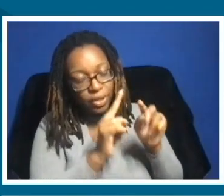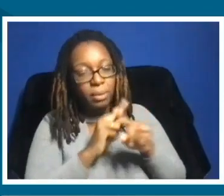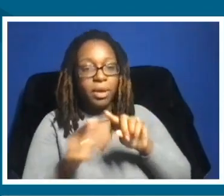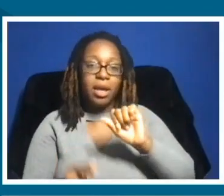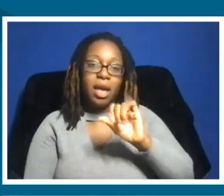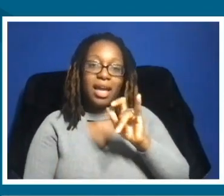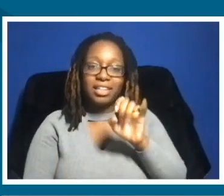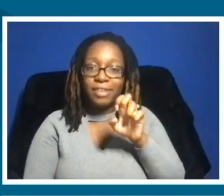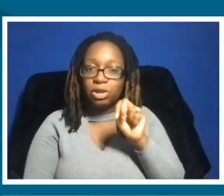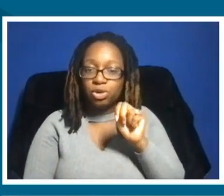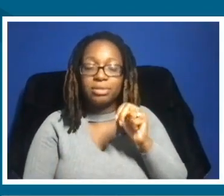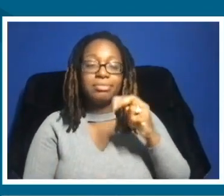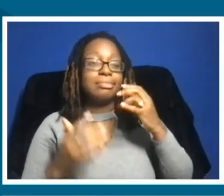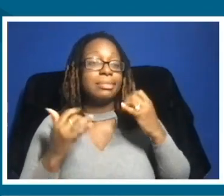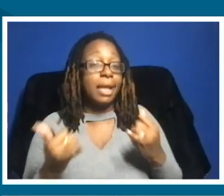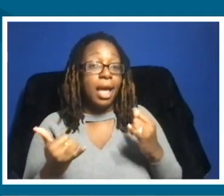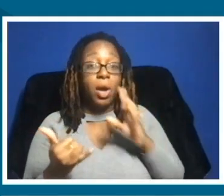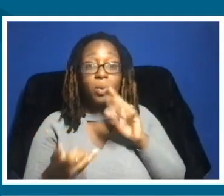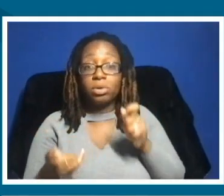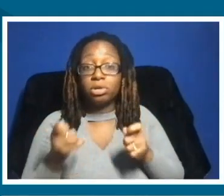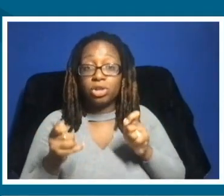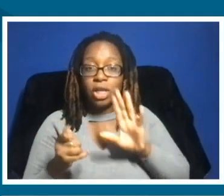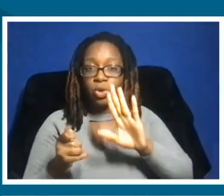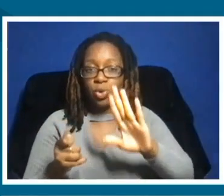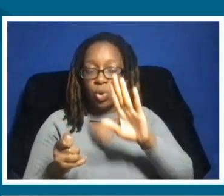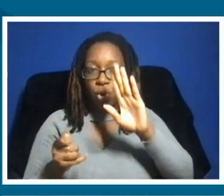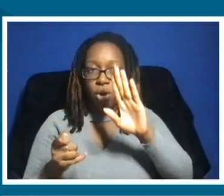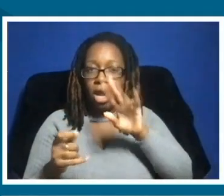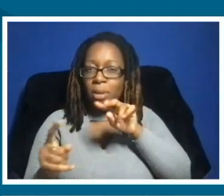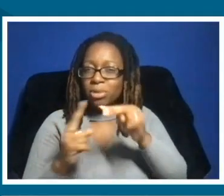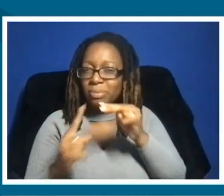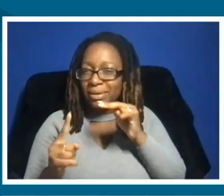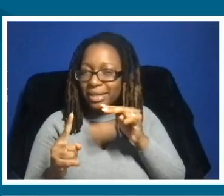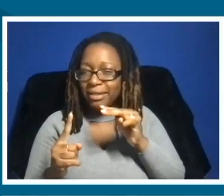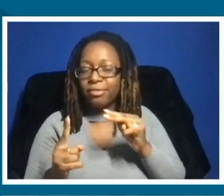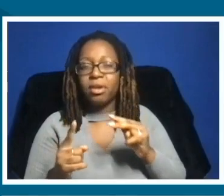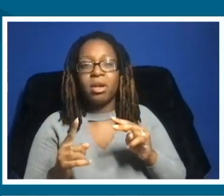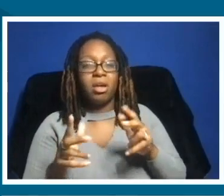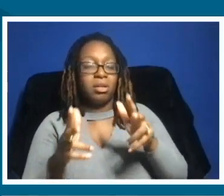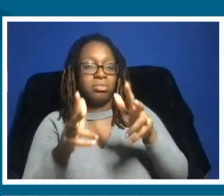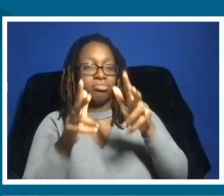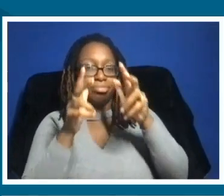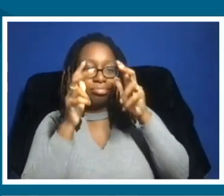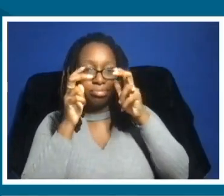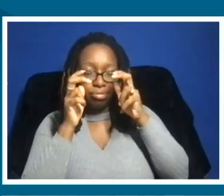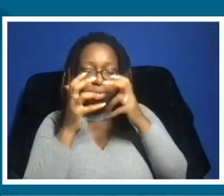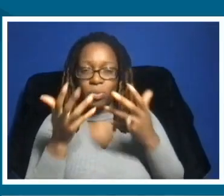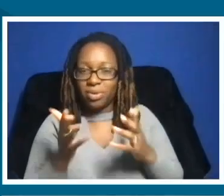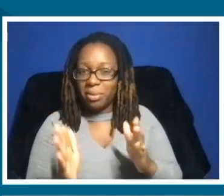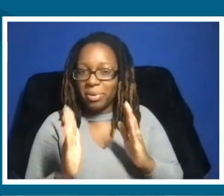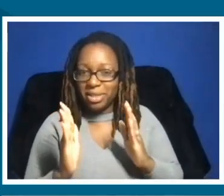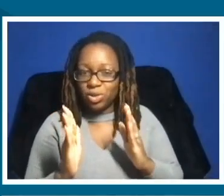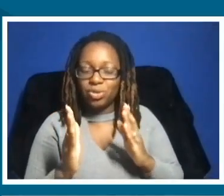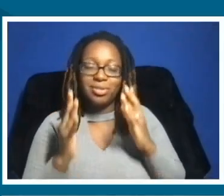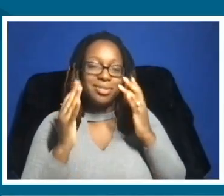what people in their community know about and pay attention to puts them in